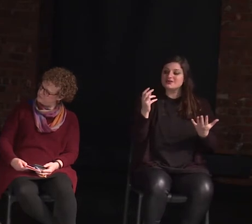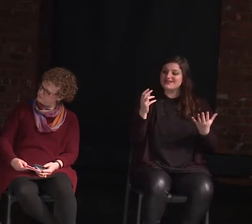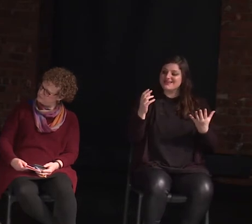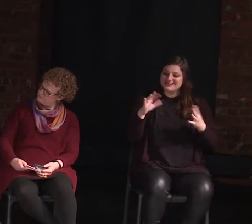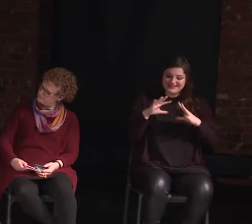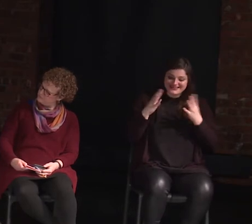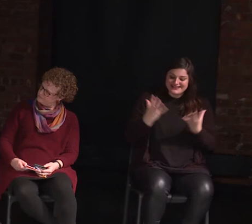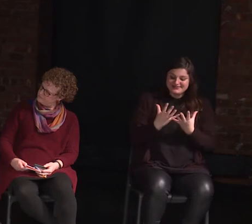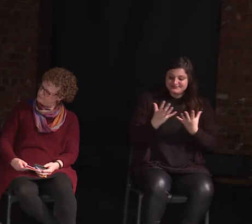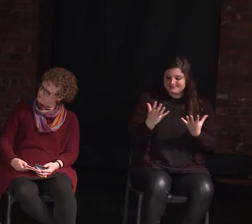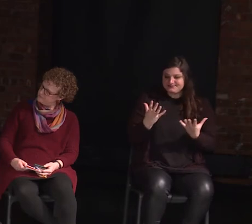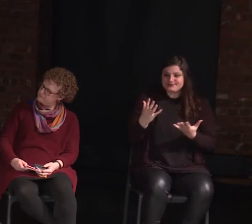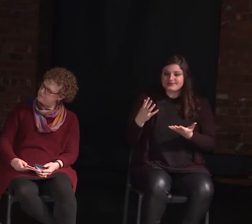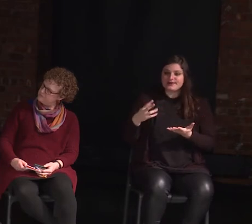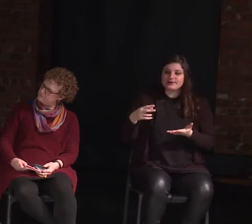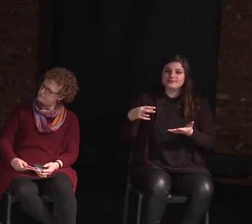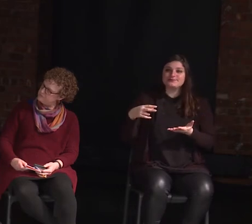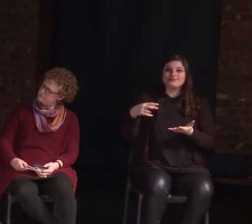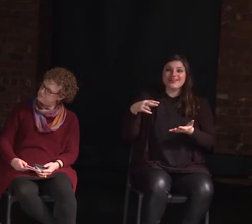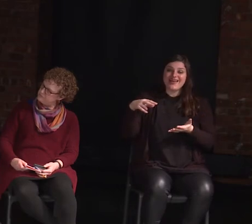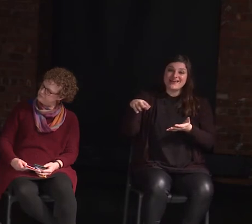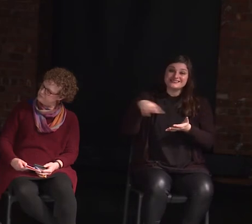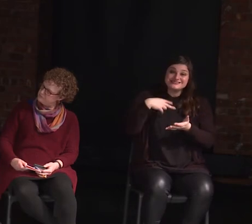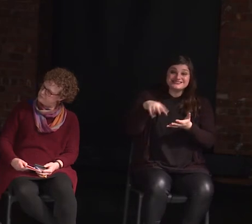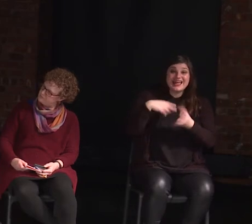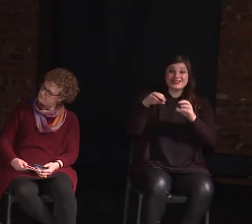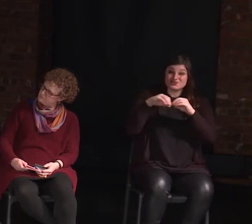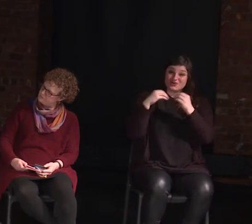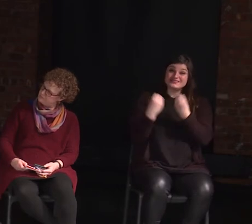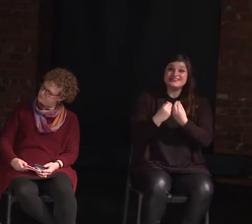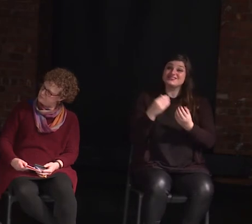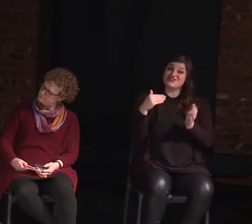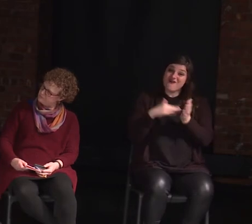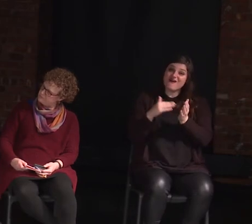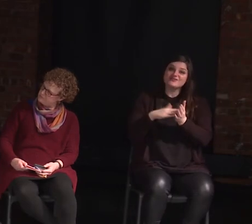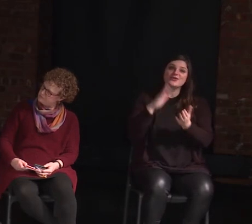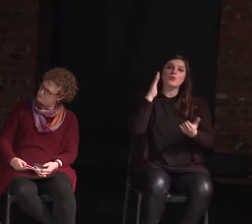organizations under-report what they really need and it starts with staffing.